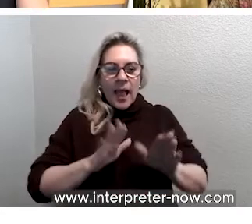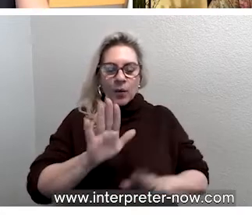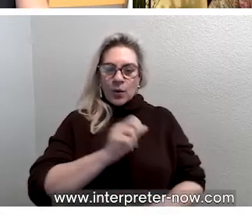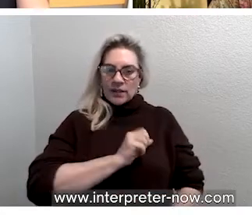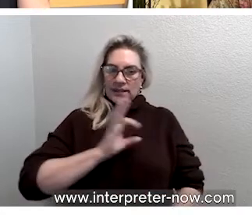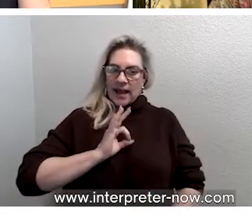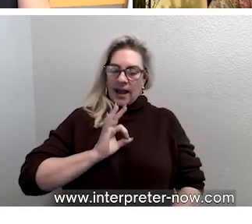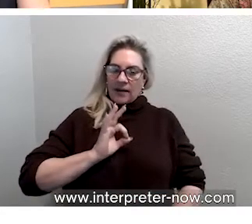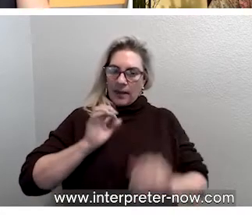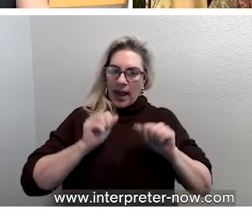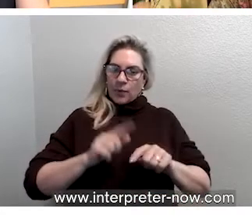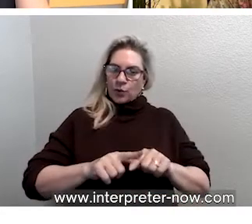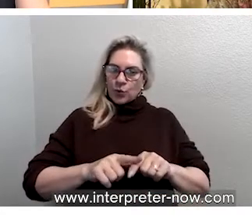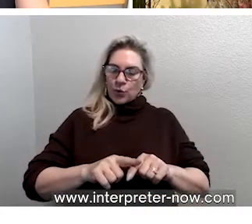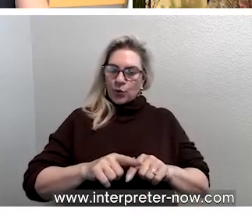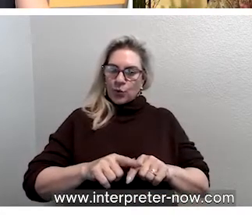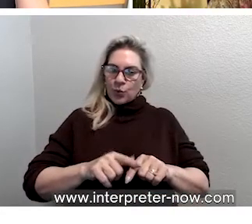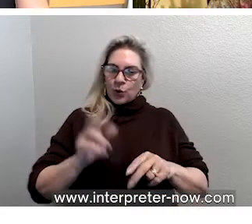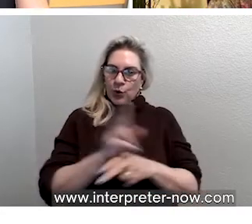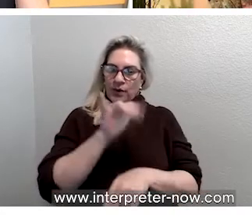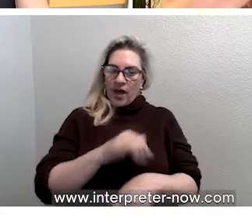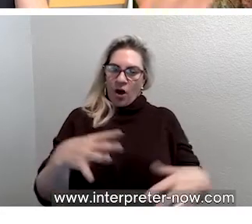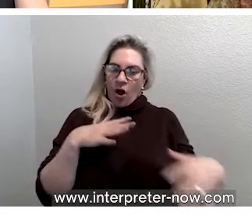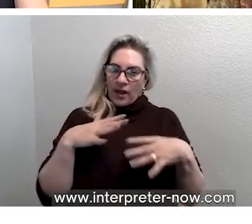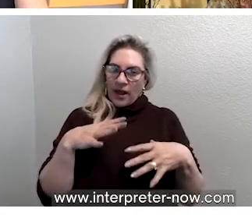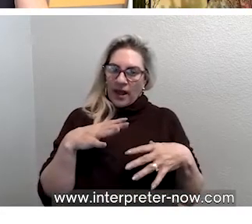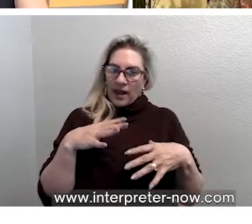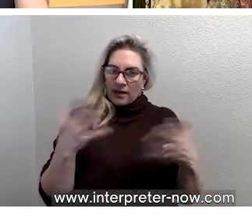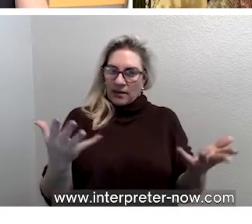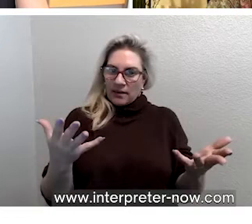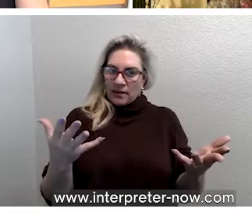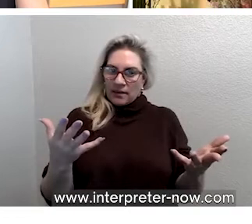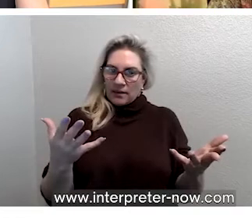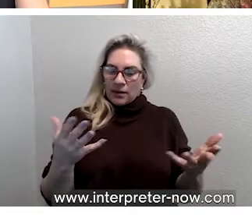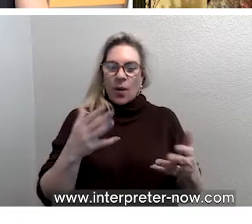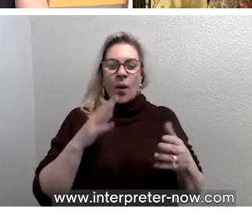be able to take time off again like they will do what they need to do to ask for it ahead of time.